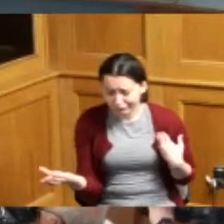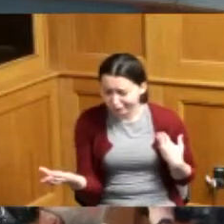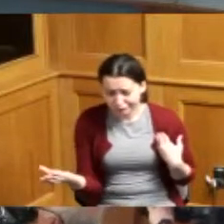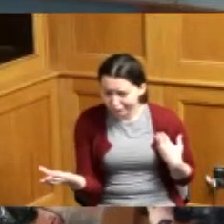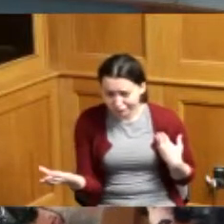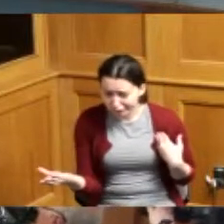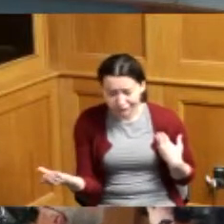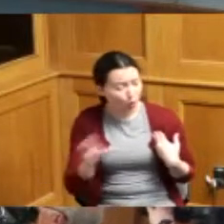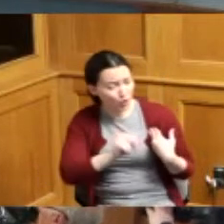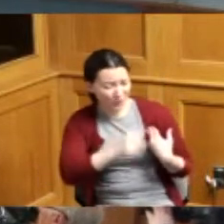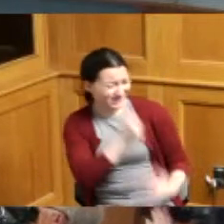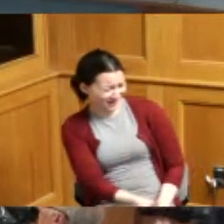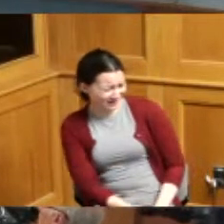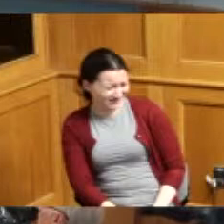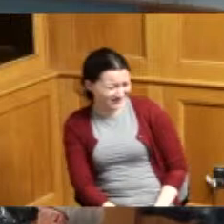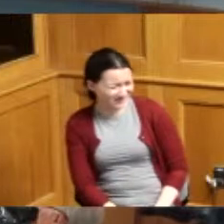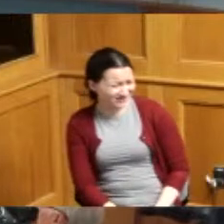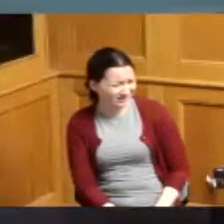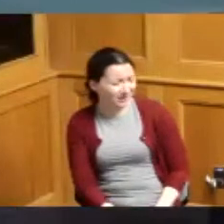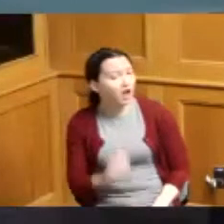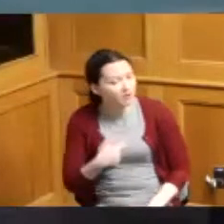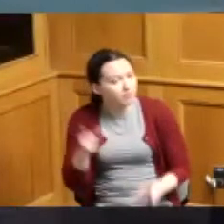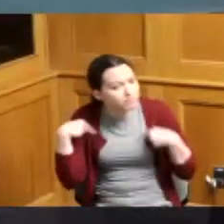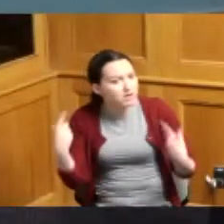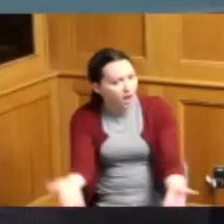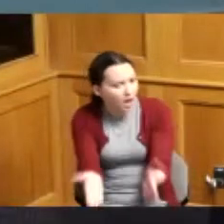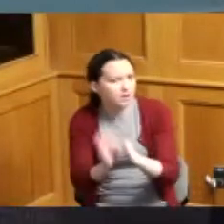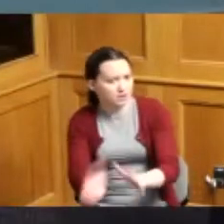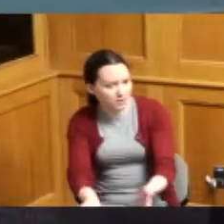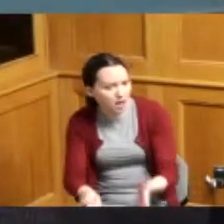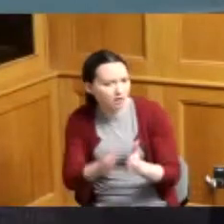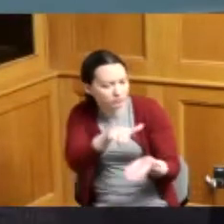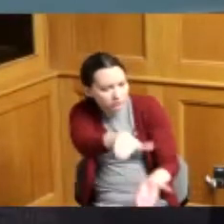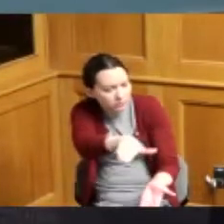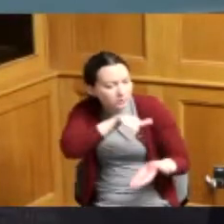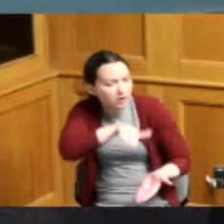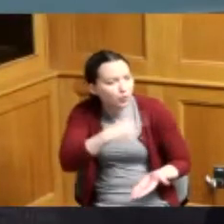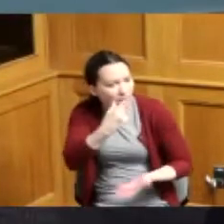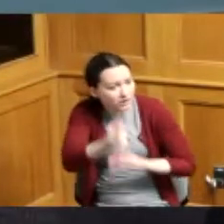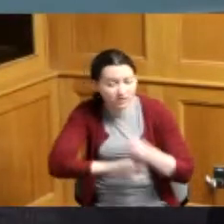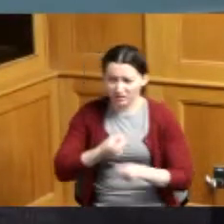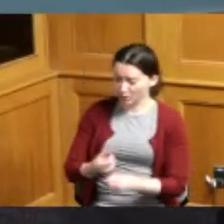no I did not I've been asking for the bid package for a year oh you asked her to be able